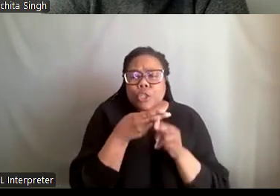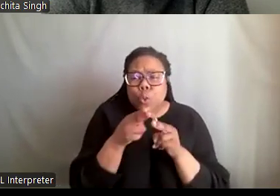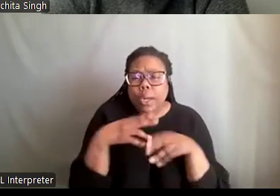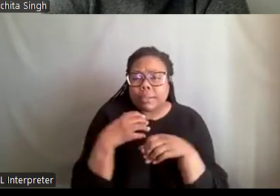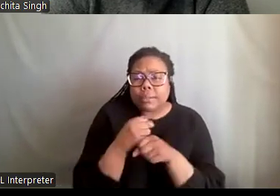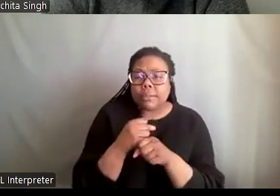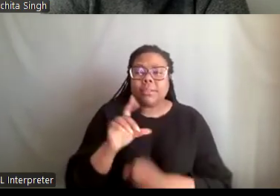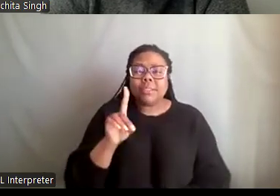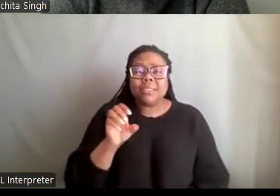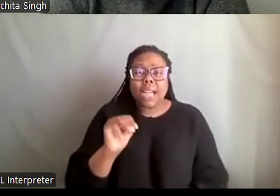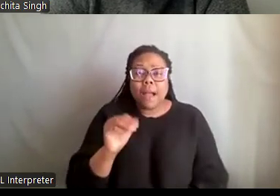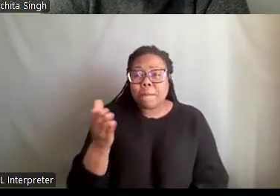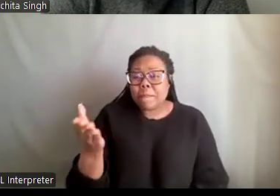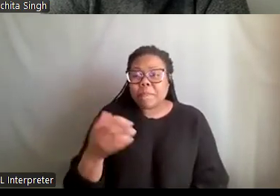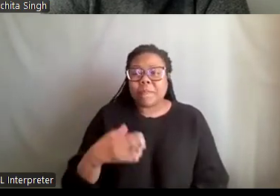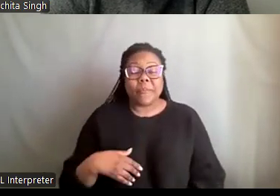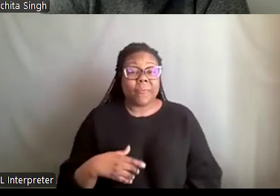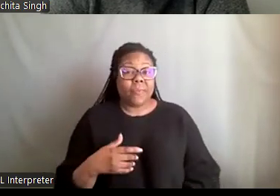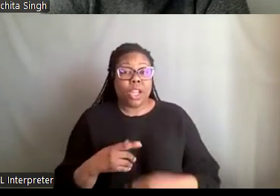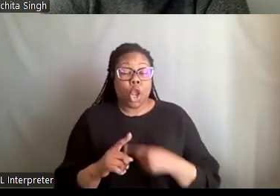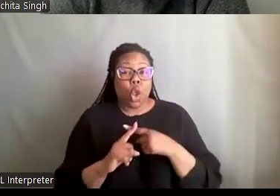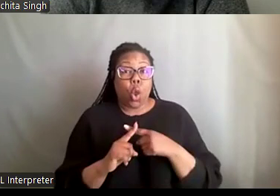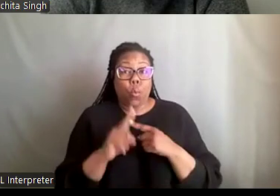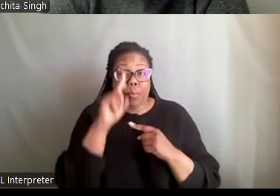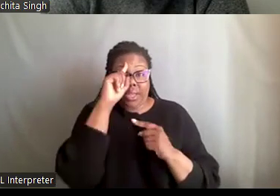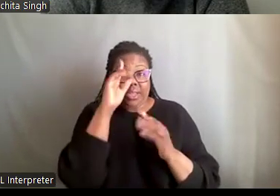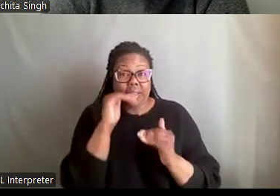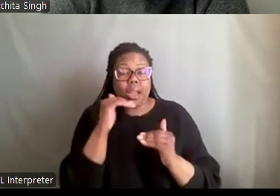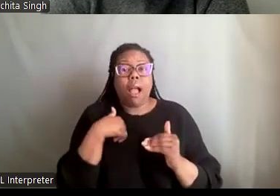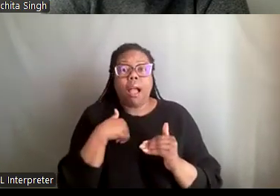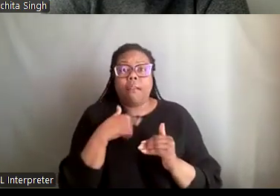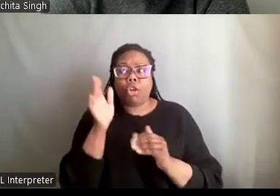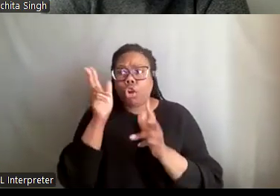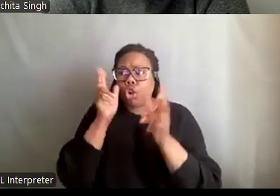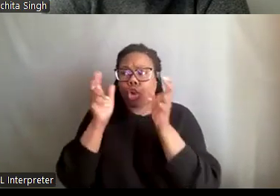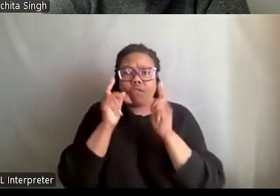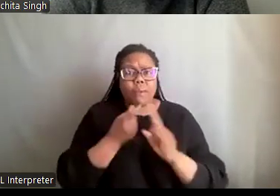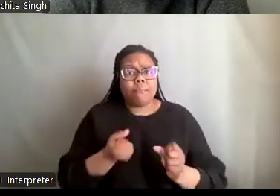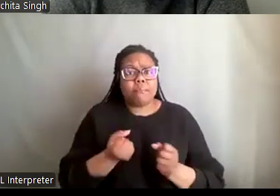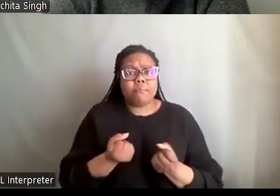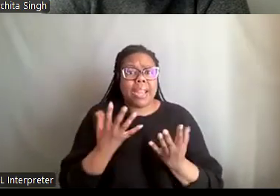going to ask everyone to share in just a few seconds. Dom, what gives you hope right now? » DOM KELLY: What gives me hope is that I have heard from